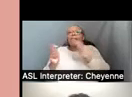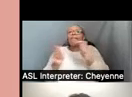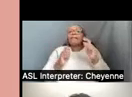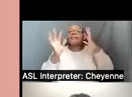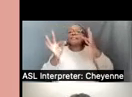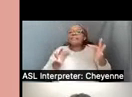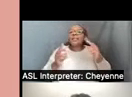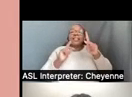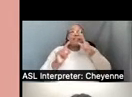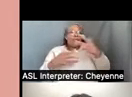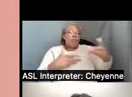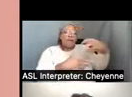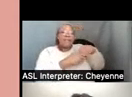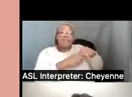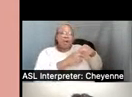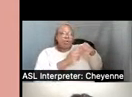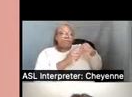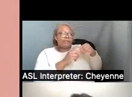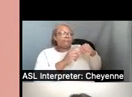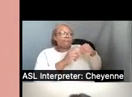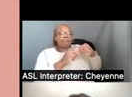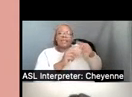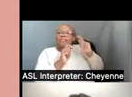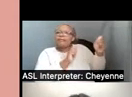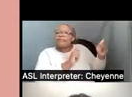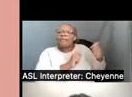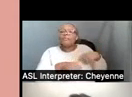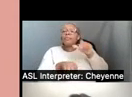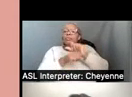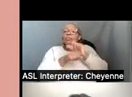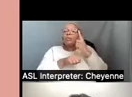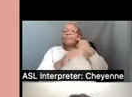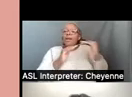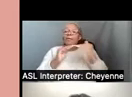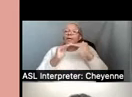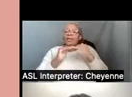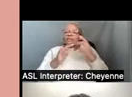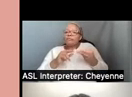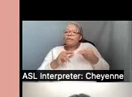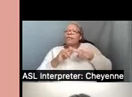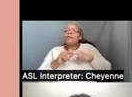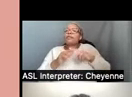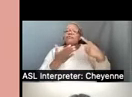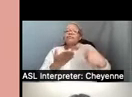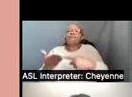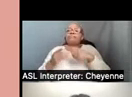Through the work of many of our colleagues, there has been an increase in discourse around the topic of authorship.